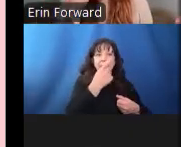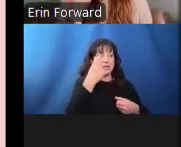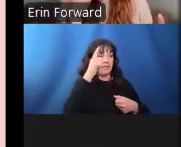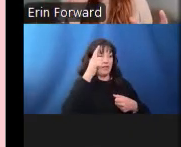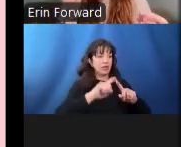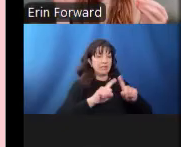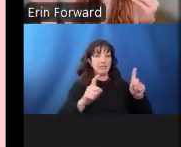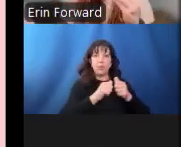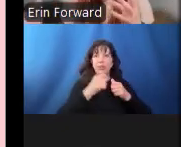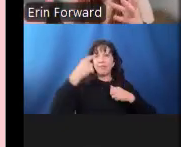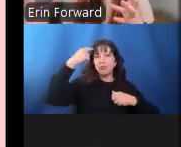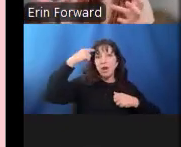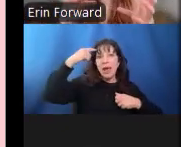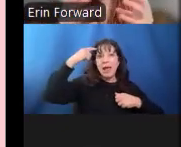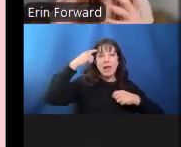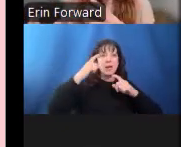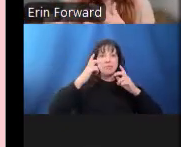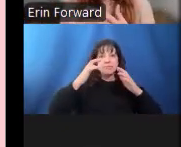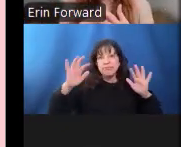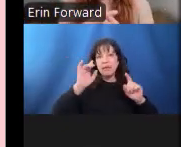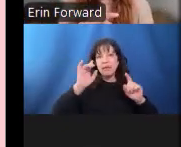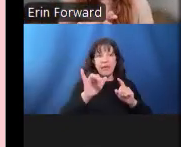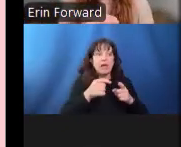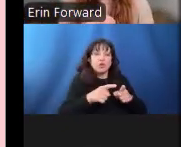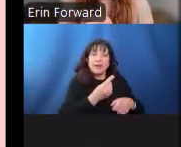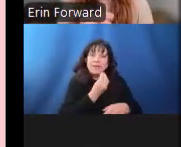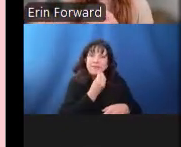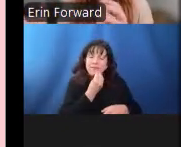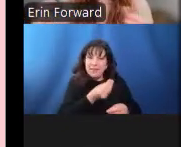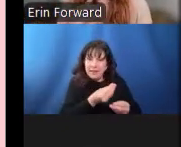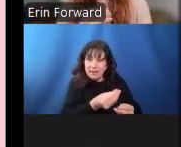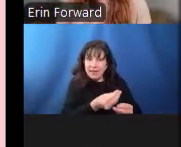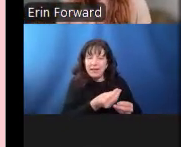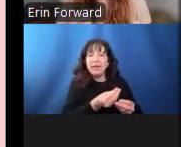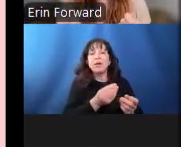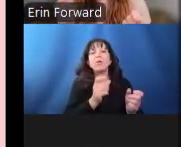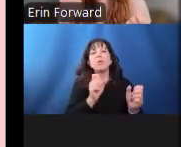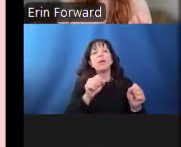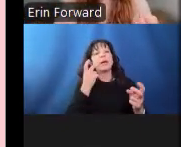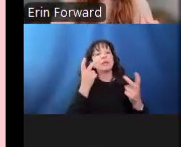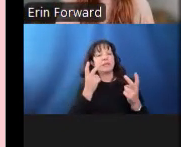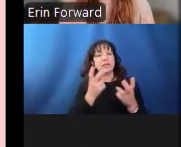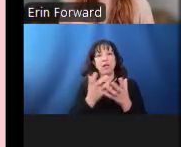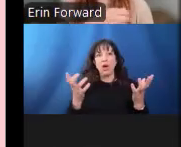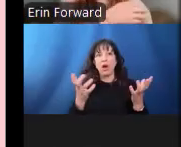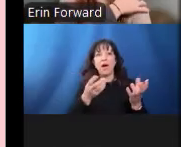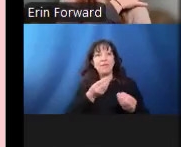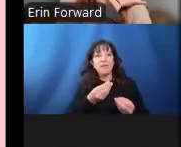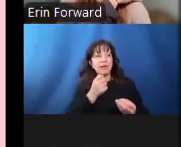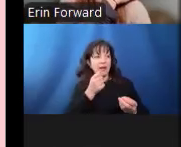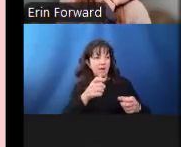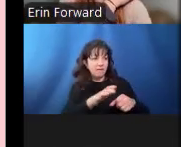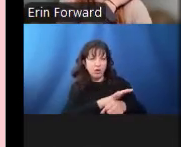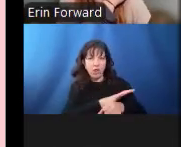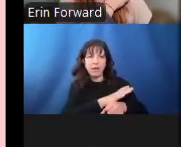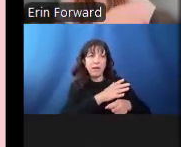their brain, and so that in feeding, we can see a lot if, like, feeding doesn't fully soothe them, and they still need